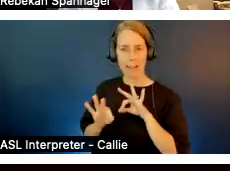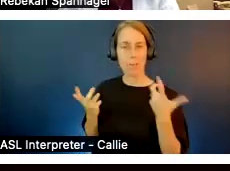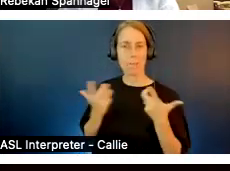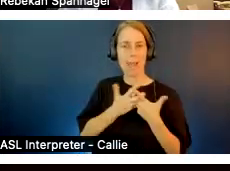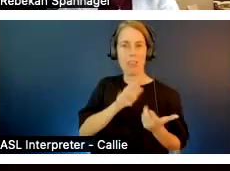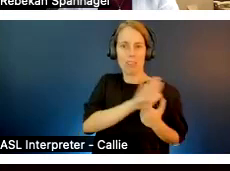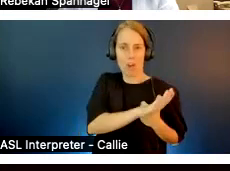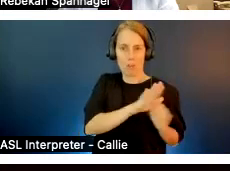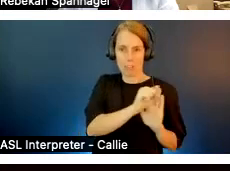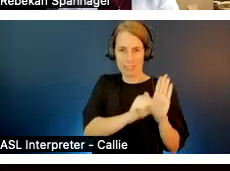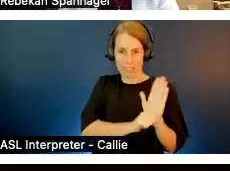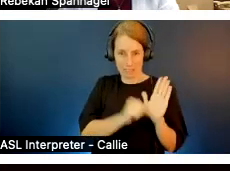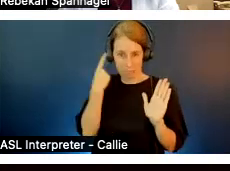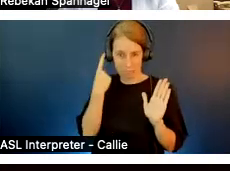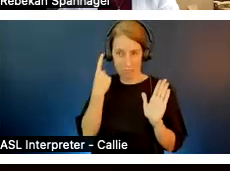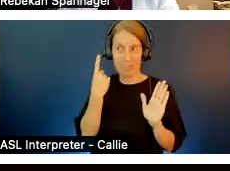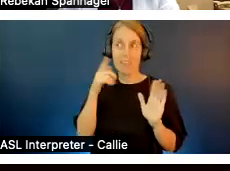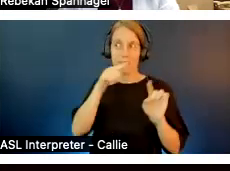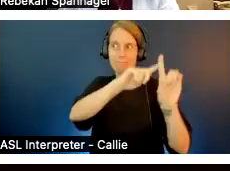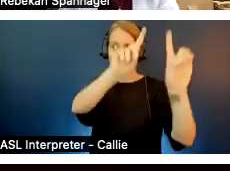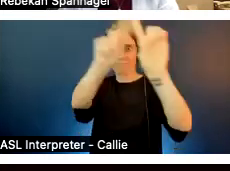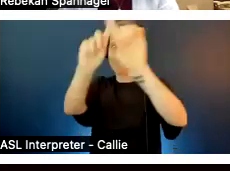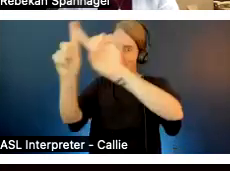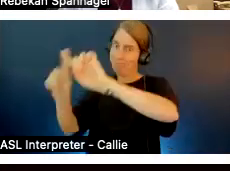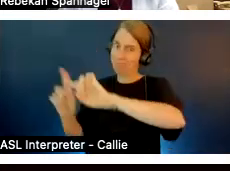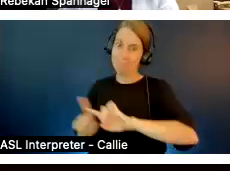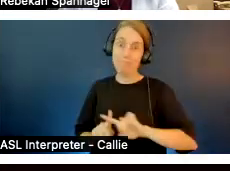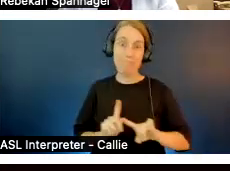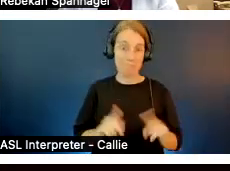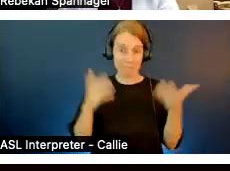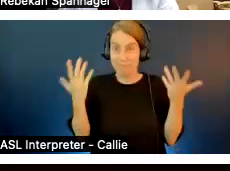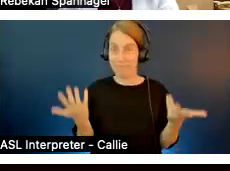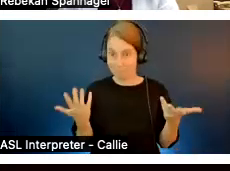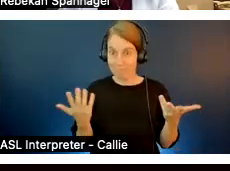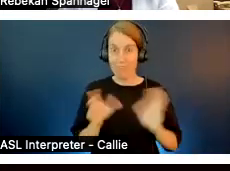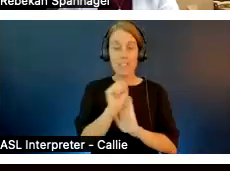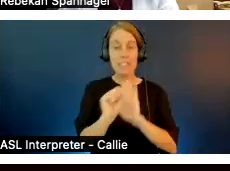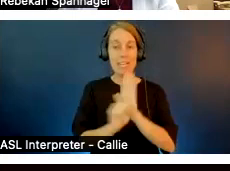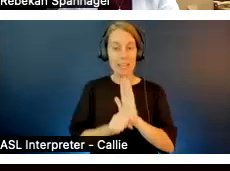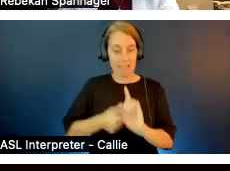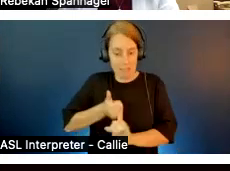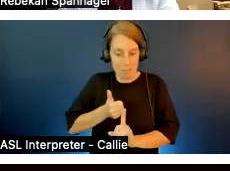medicaid service or program unique is the state gets to choose from those optional programs or